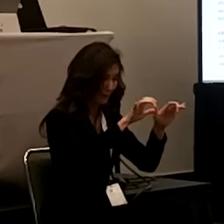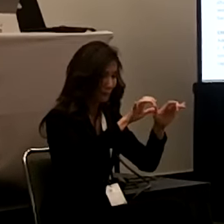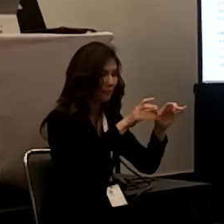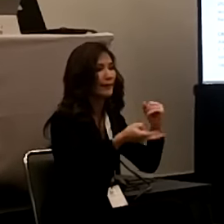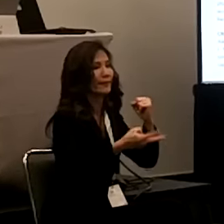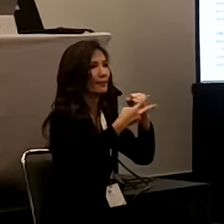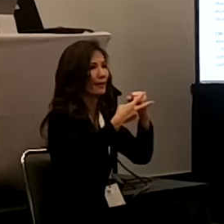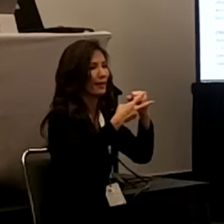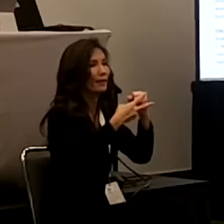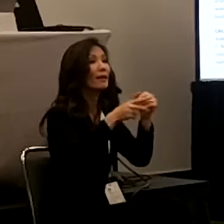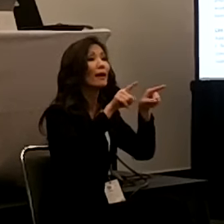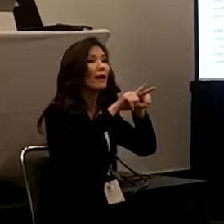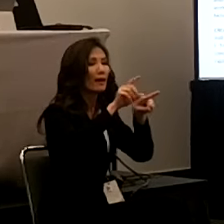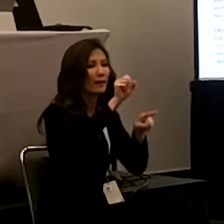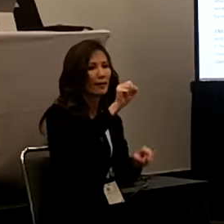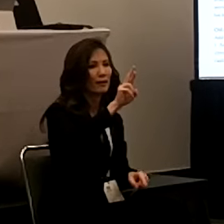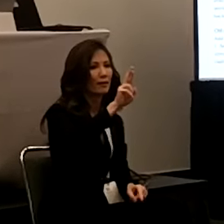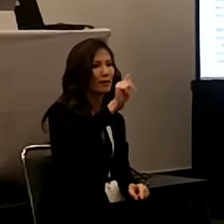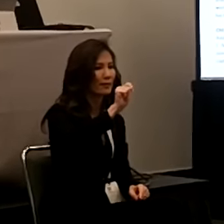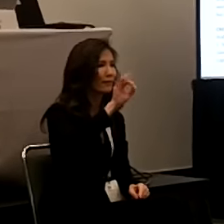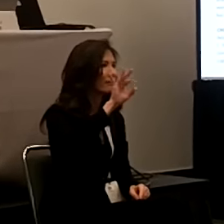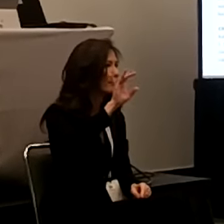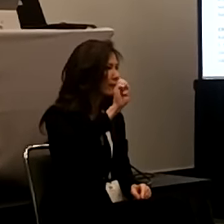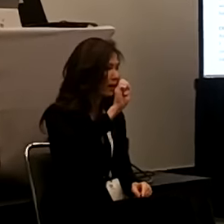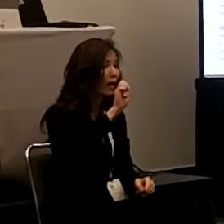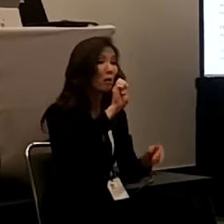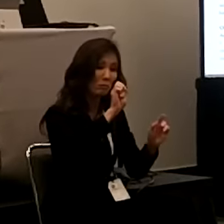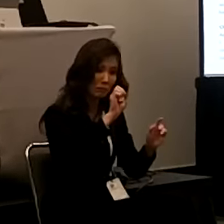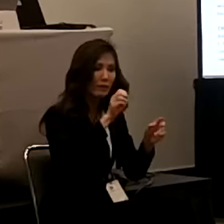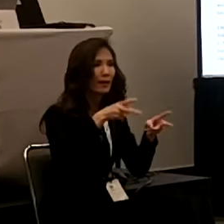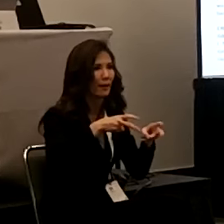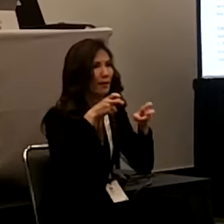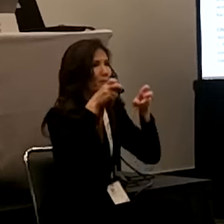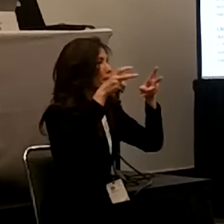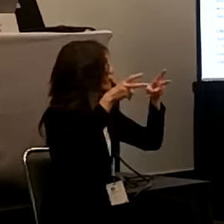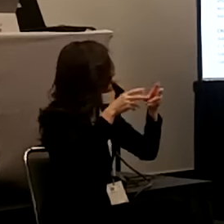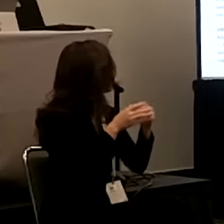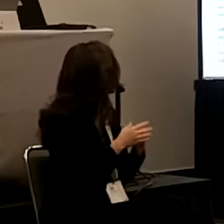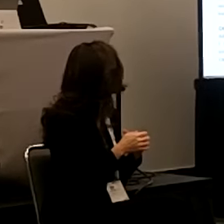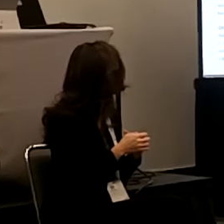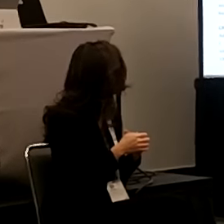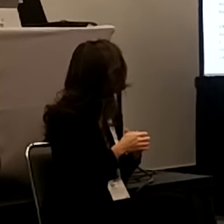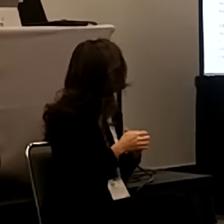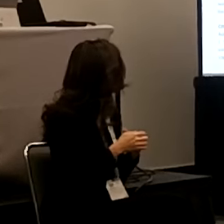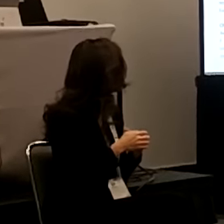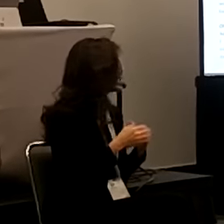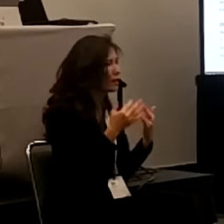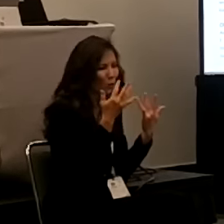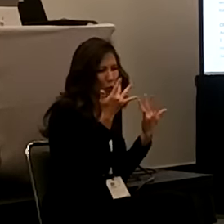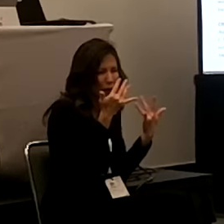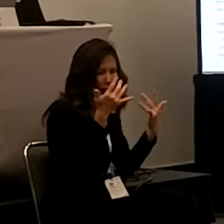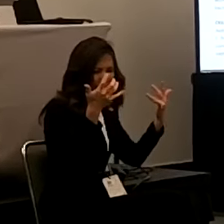or a text file, it depends, and then just upload it and then it'll go through. Wait for it to sync a little bit,